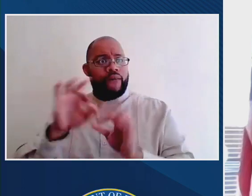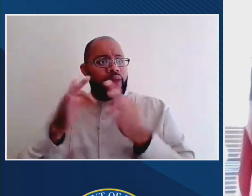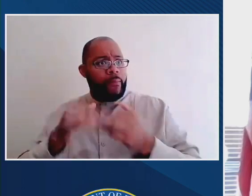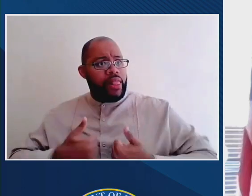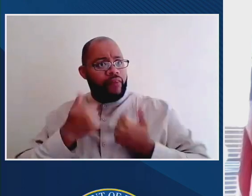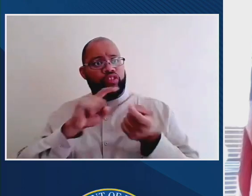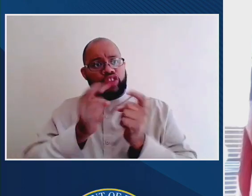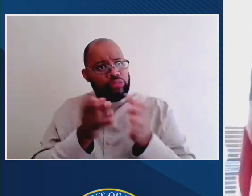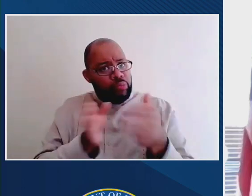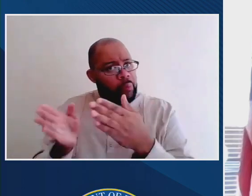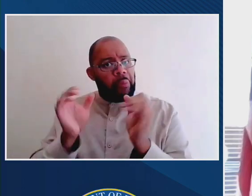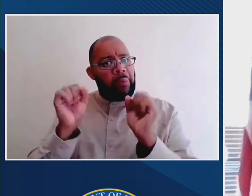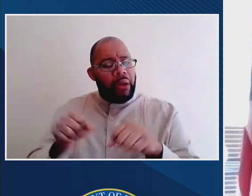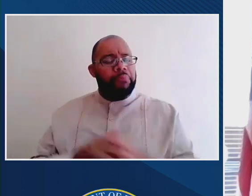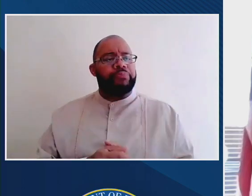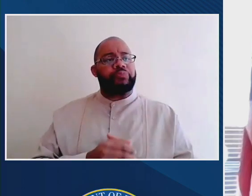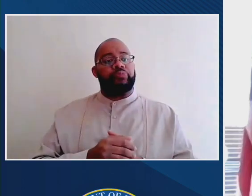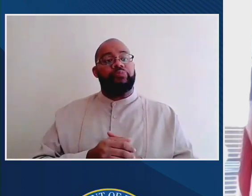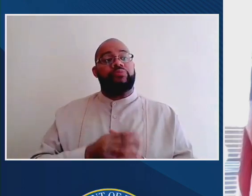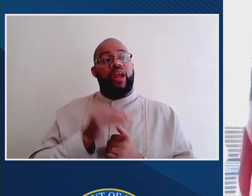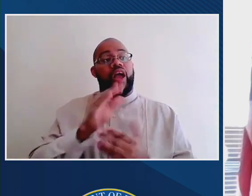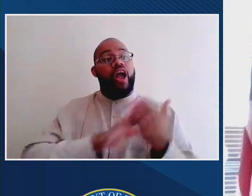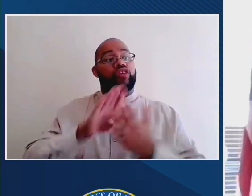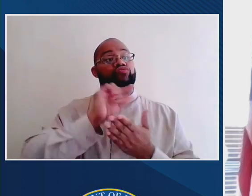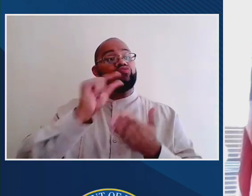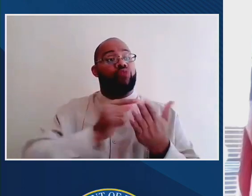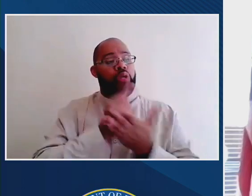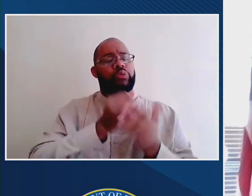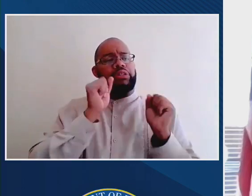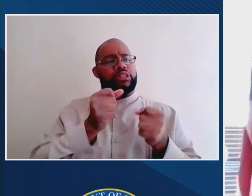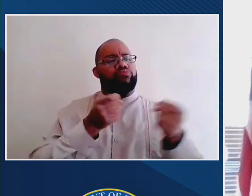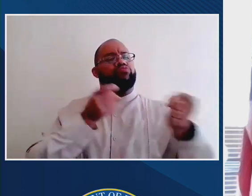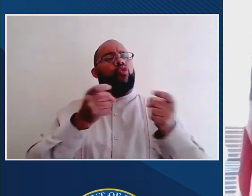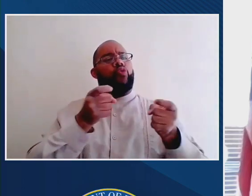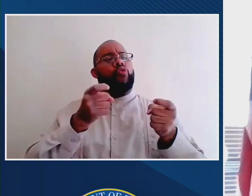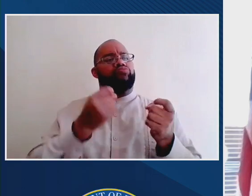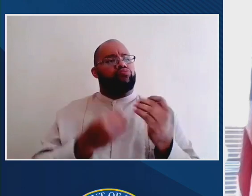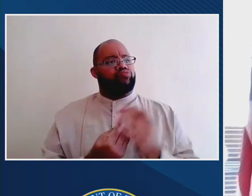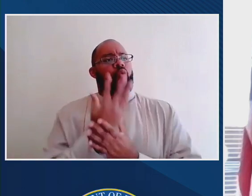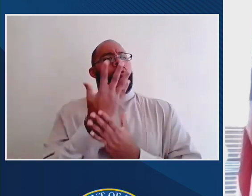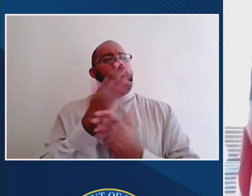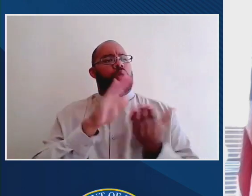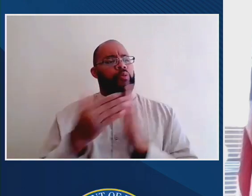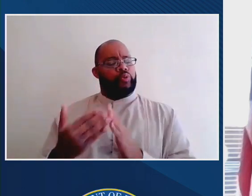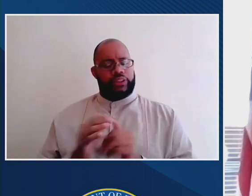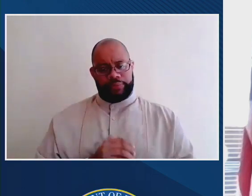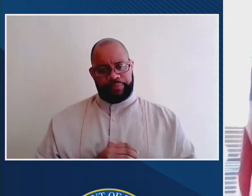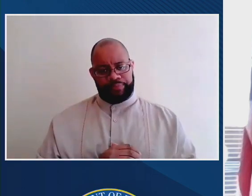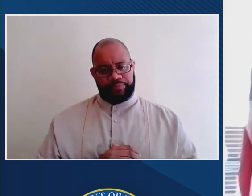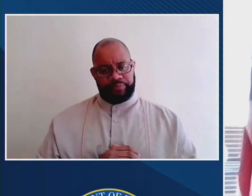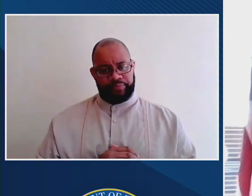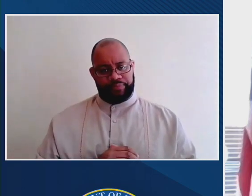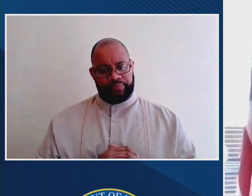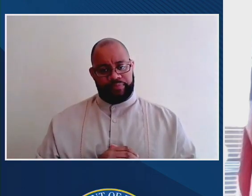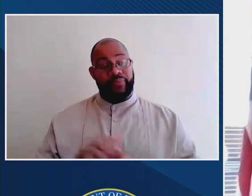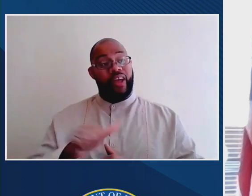And together, college graduates can drive the prosperity of a community. In other cases, though, students find that